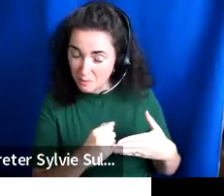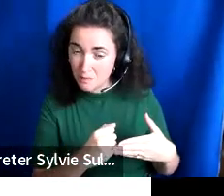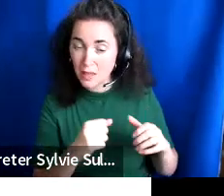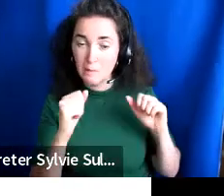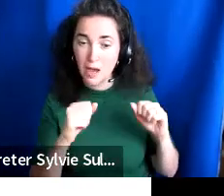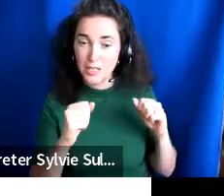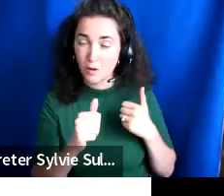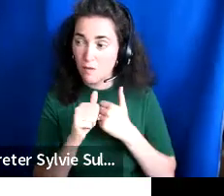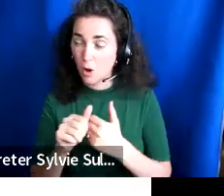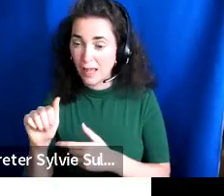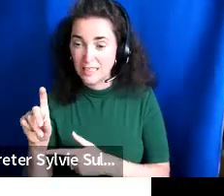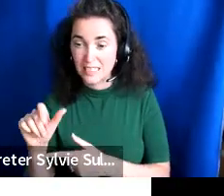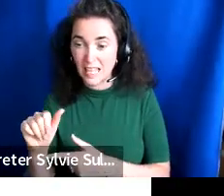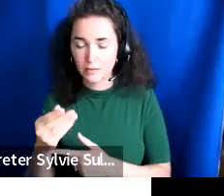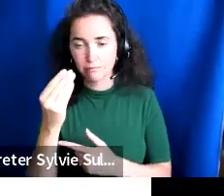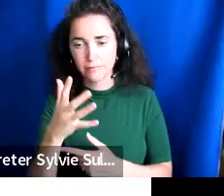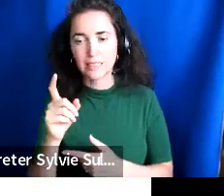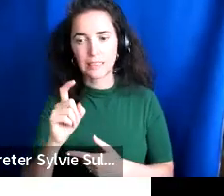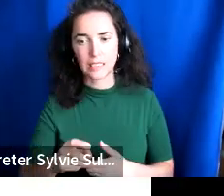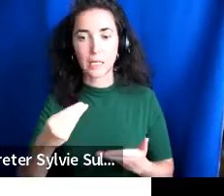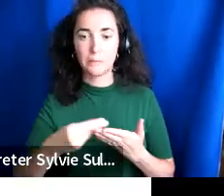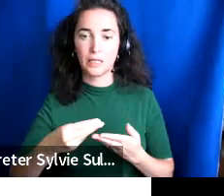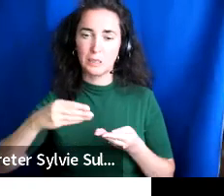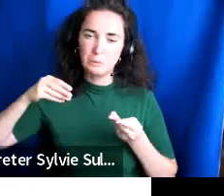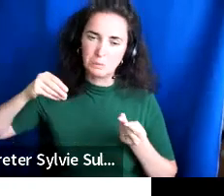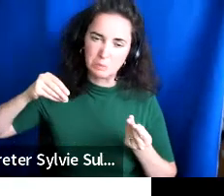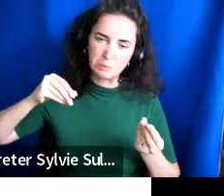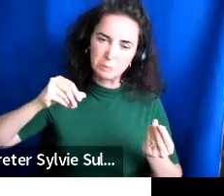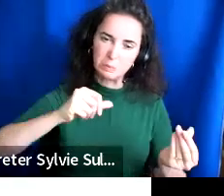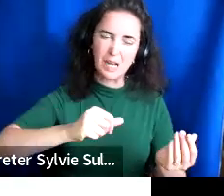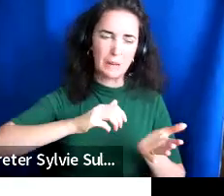A lot of funding would be needed. I mean you're talking about millions of dollars.